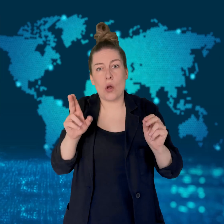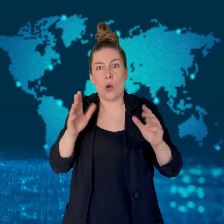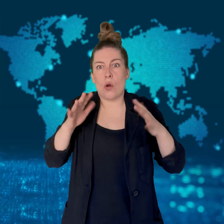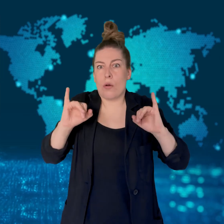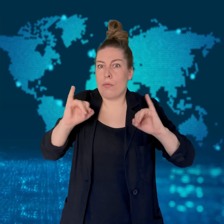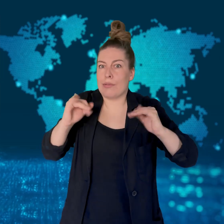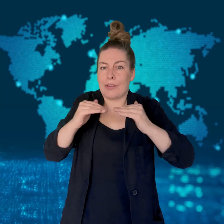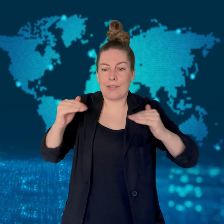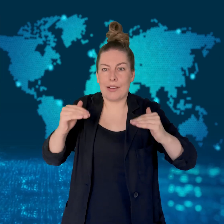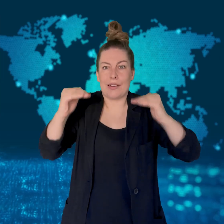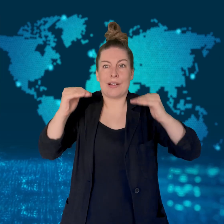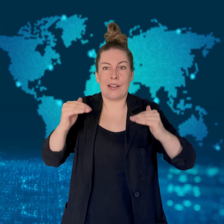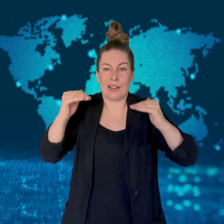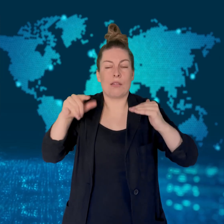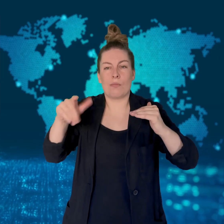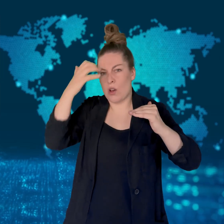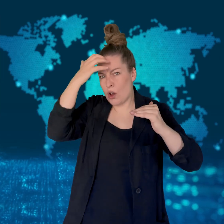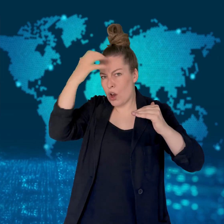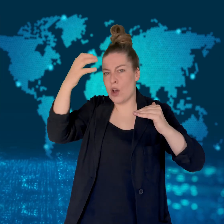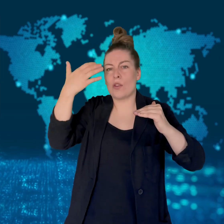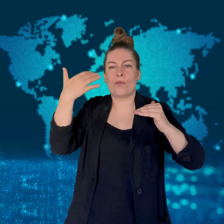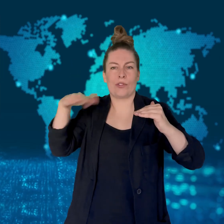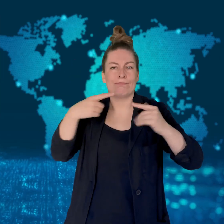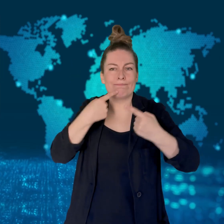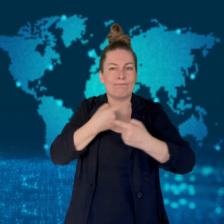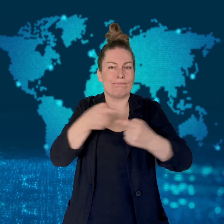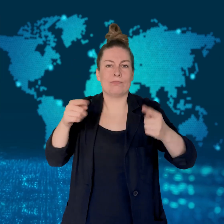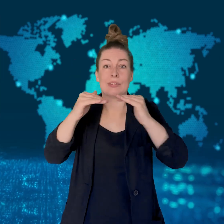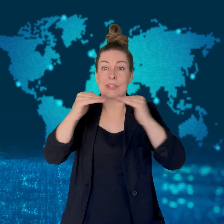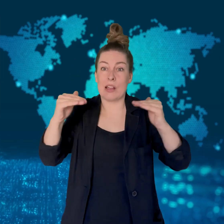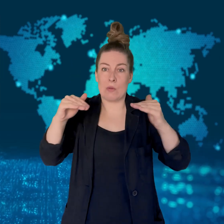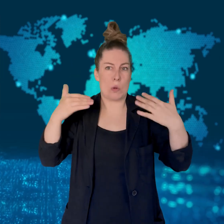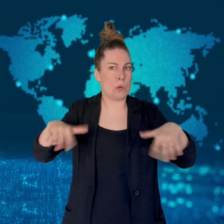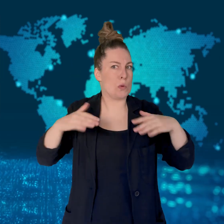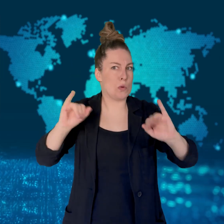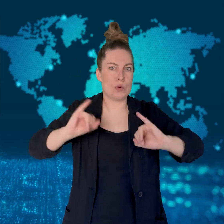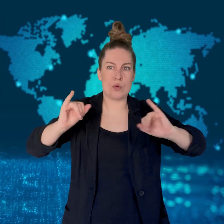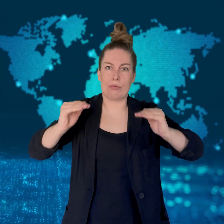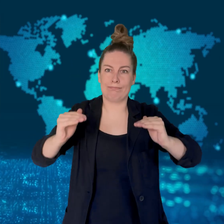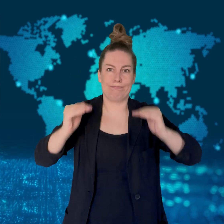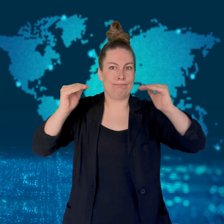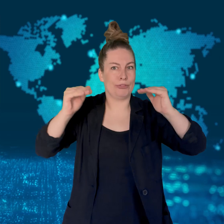The government has raised the level of alert in regards to the volcano.